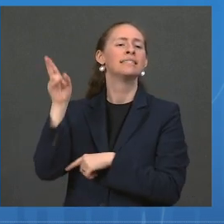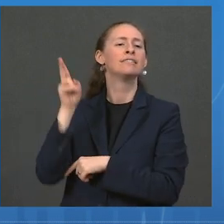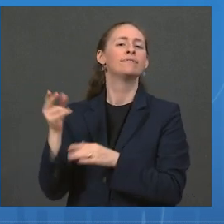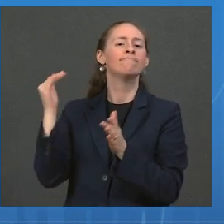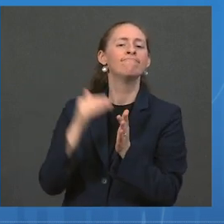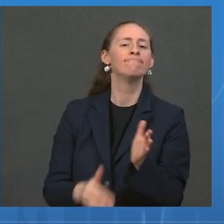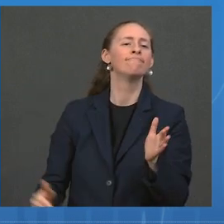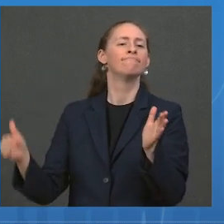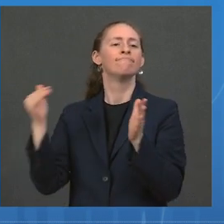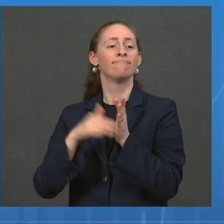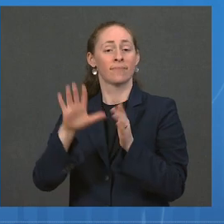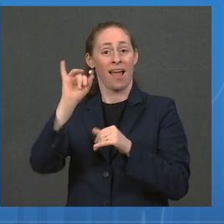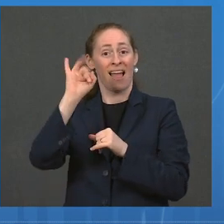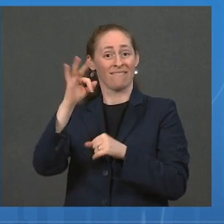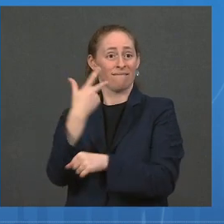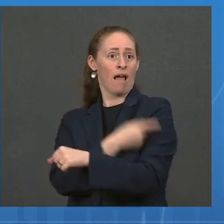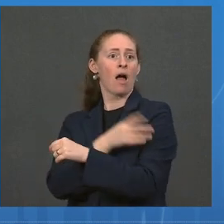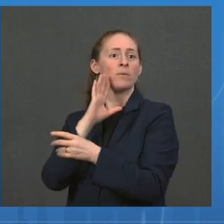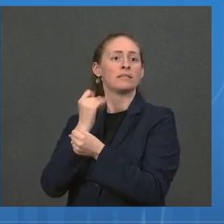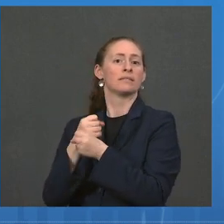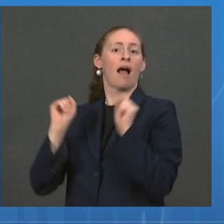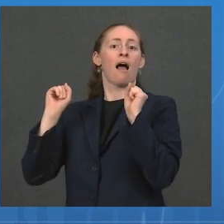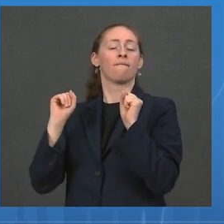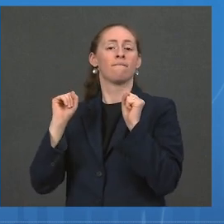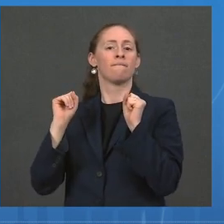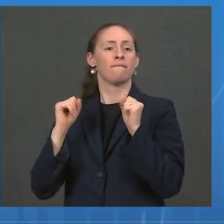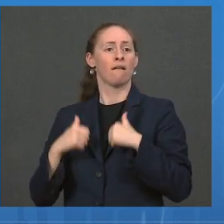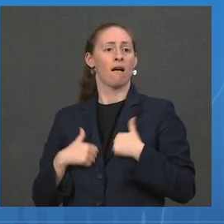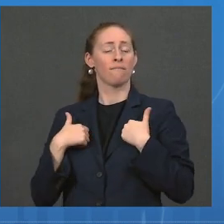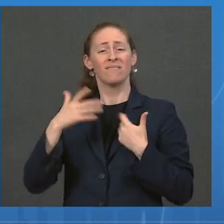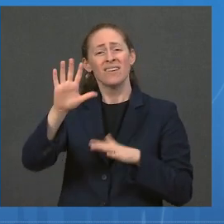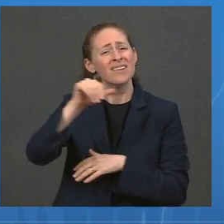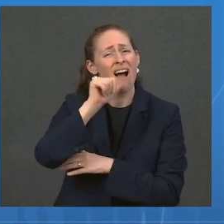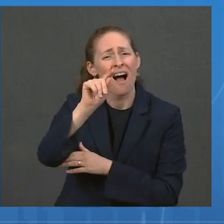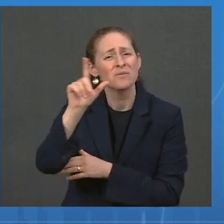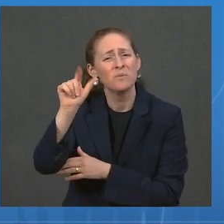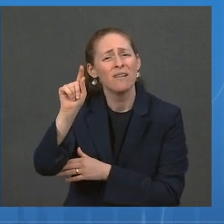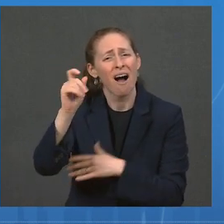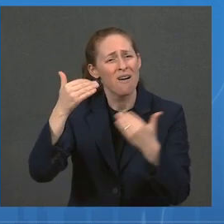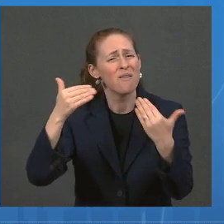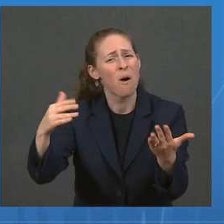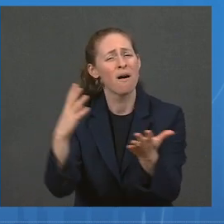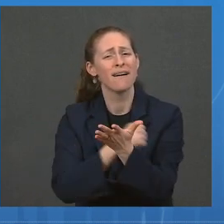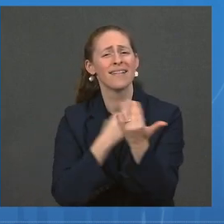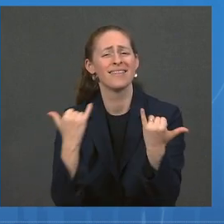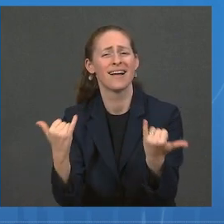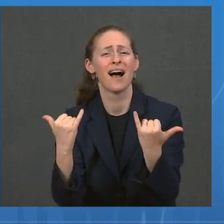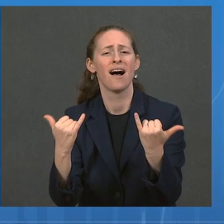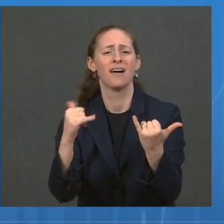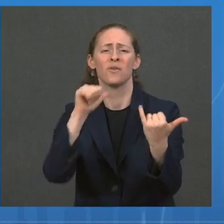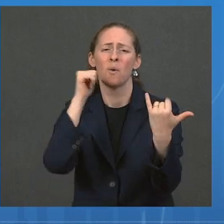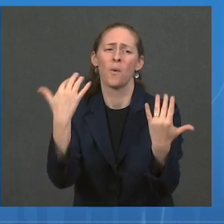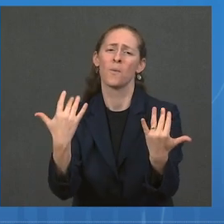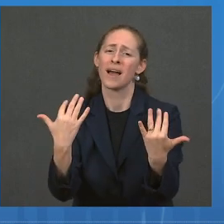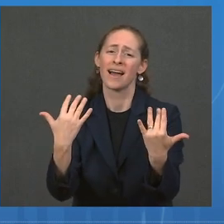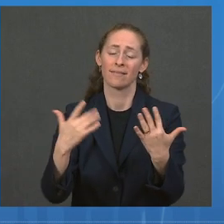It is not too late. So, please, please get vaccinated. Back to you, Jeff.